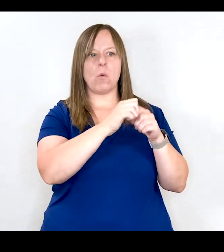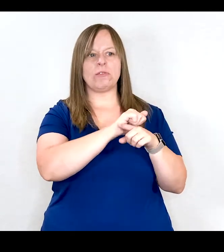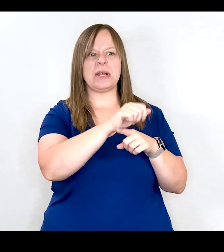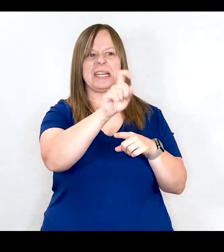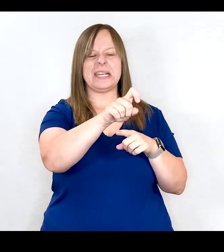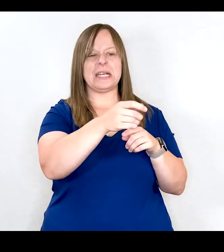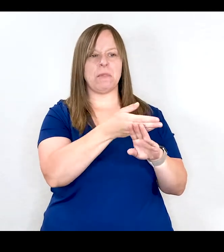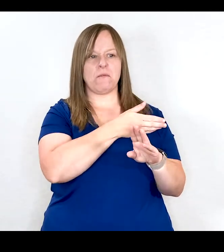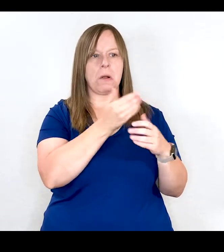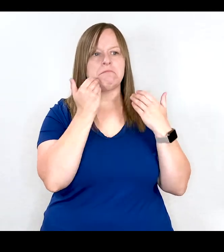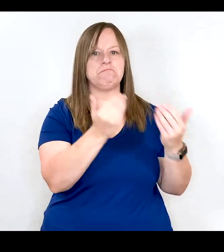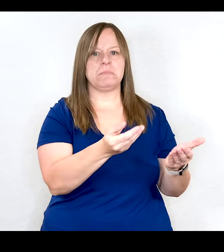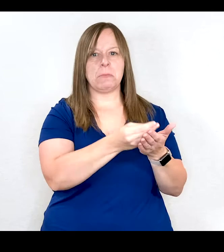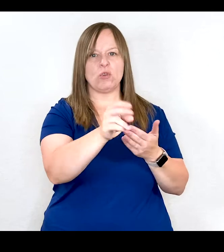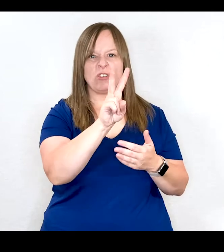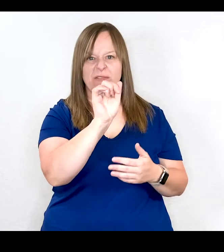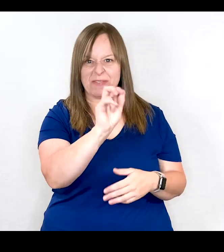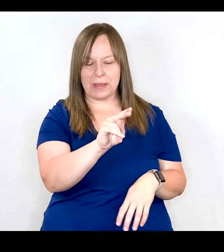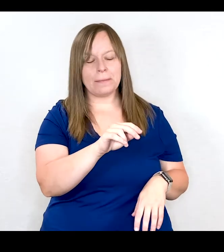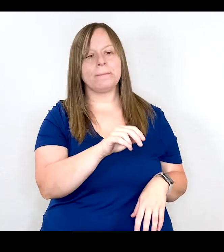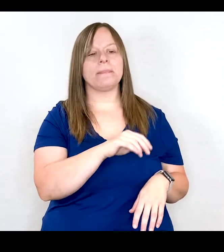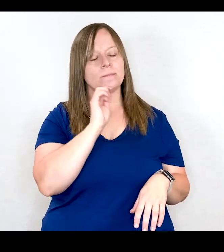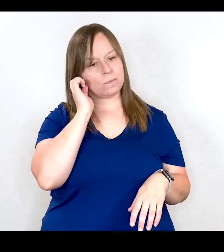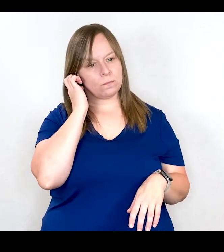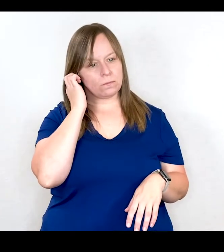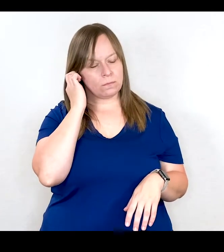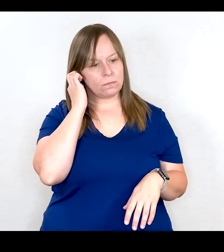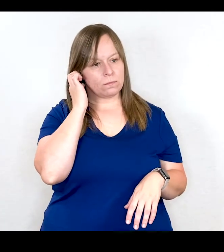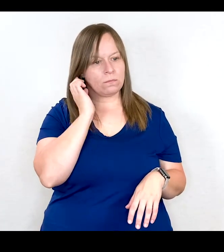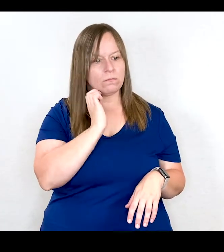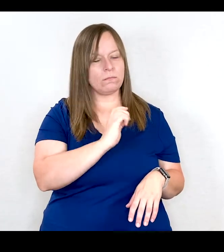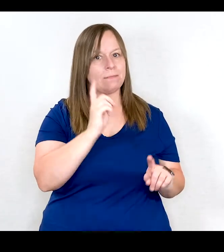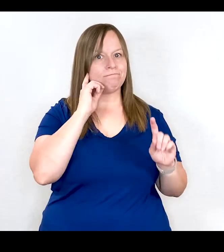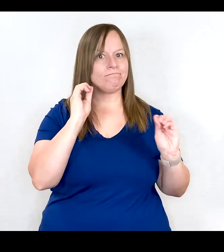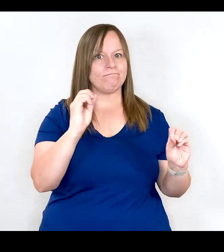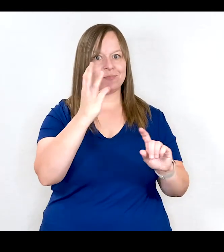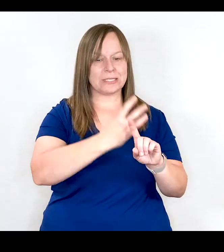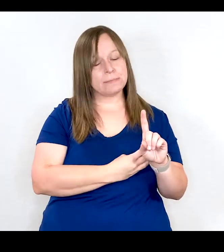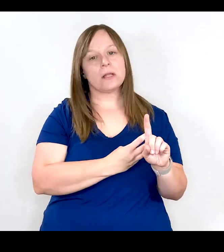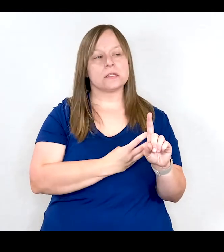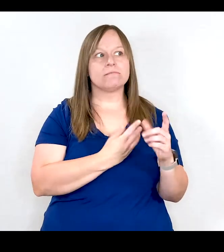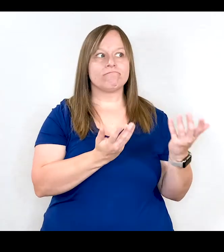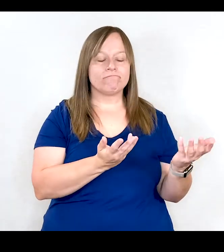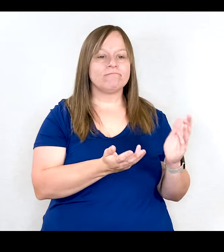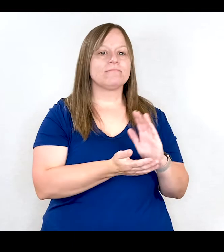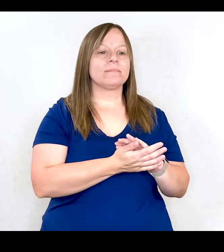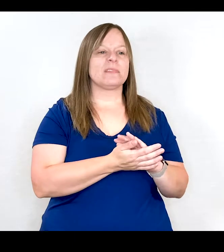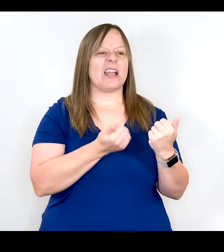to have further training before I could purchase a vehicle. I didn't hear anything for six months after that.